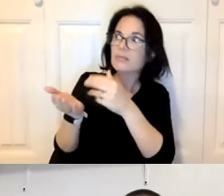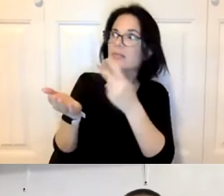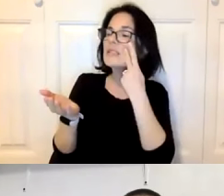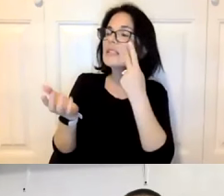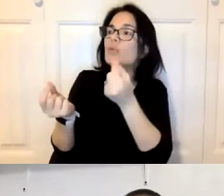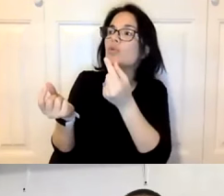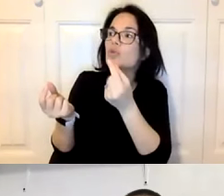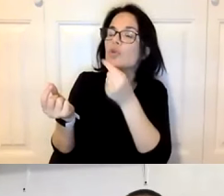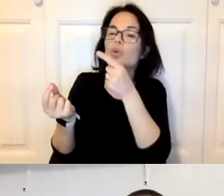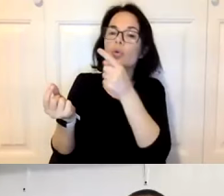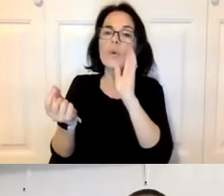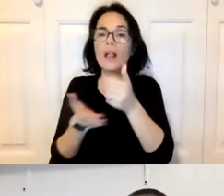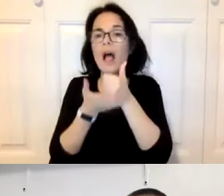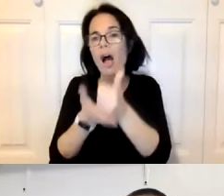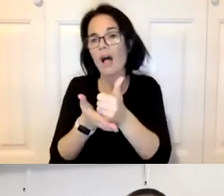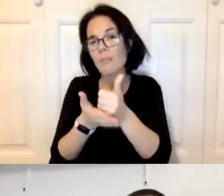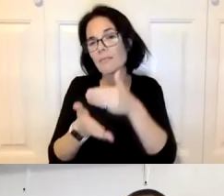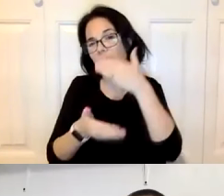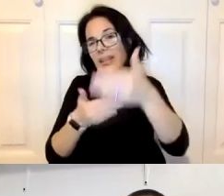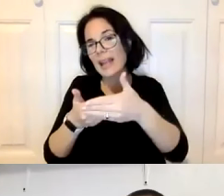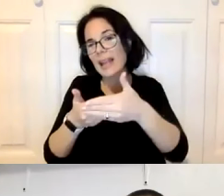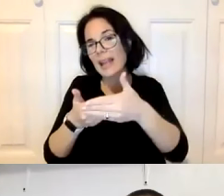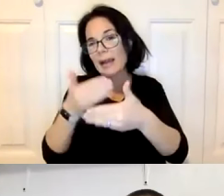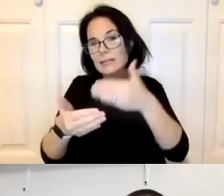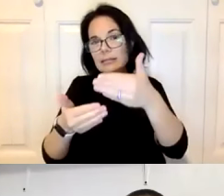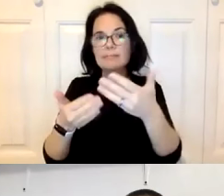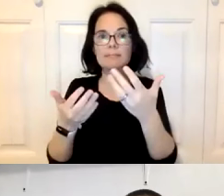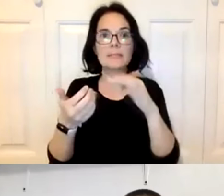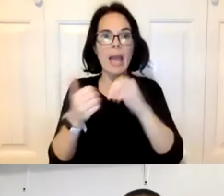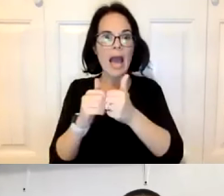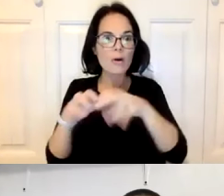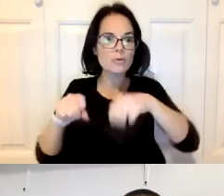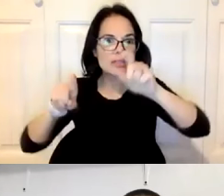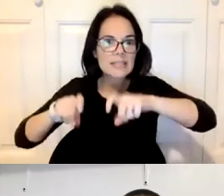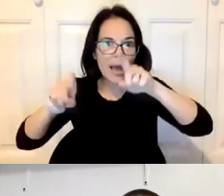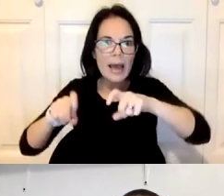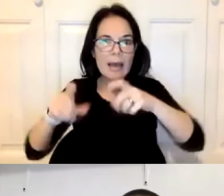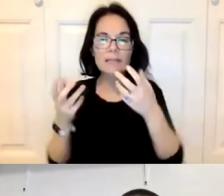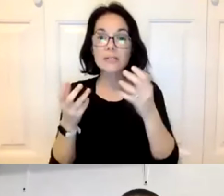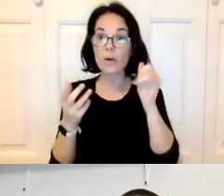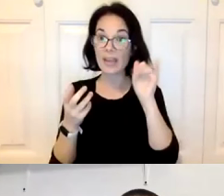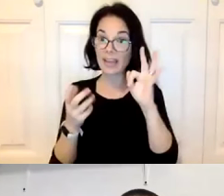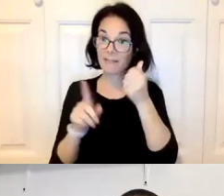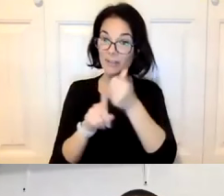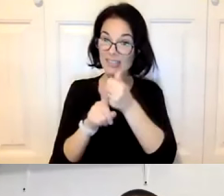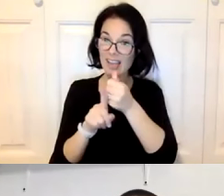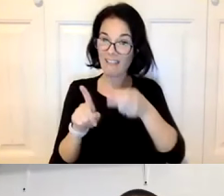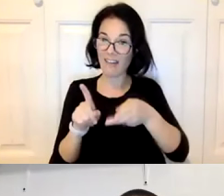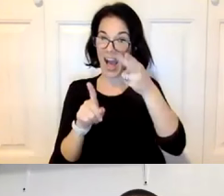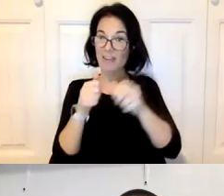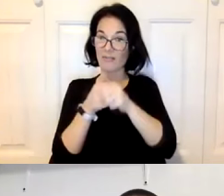If you are in any of these high-risk categories, it is recommended that you get tested for COVID-19.